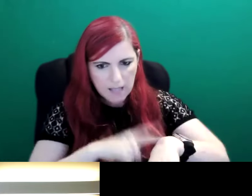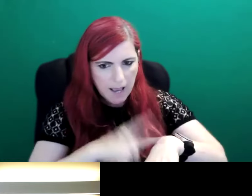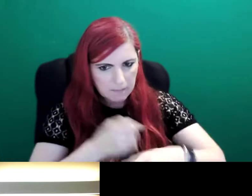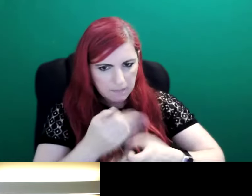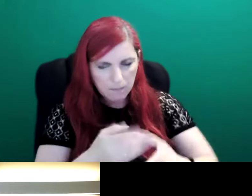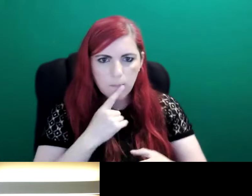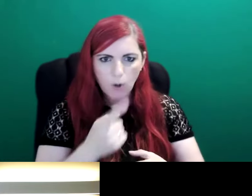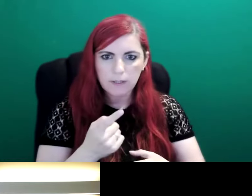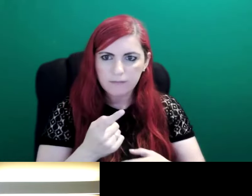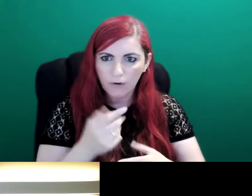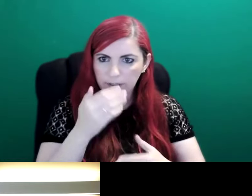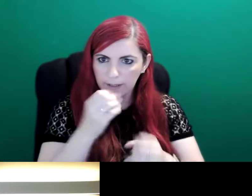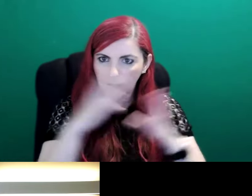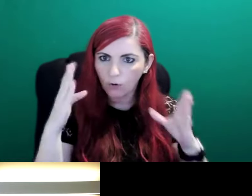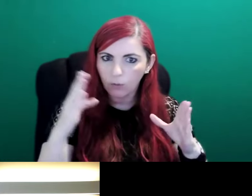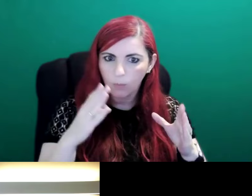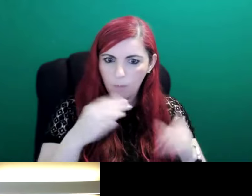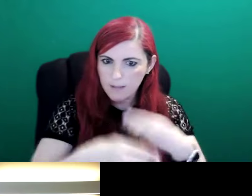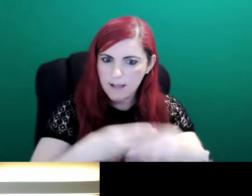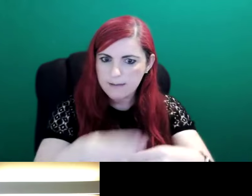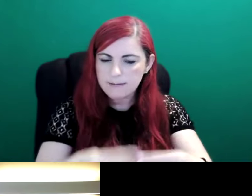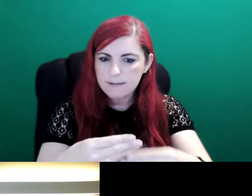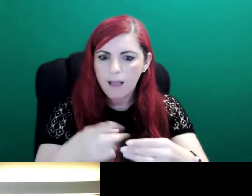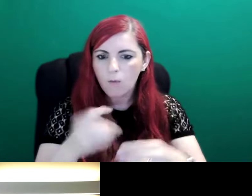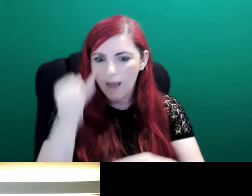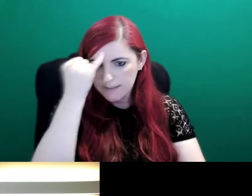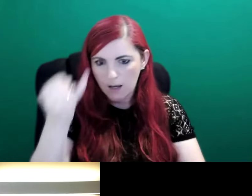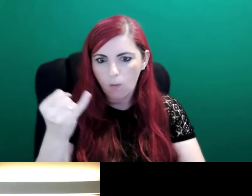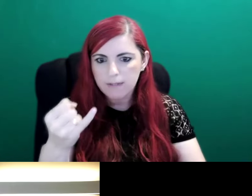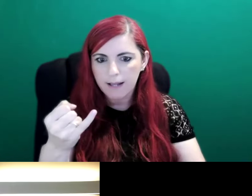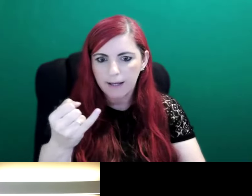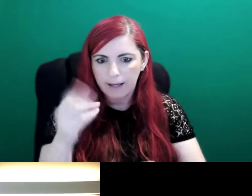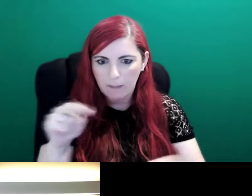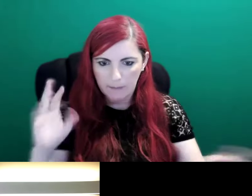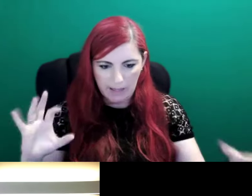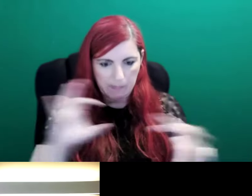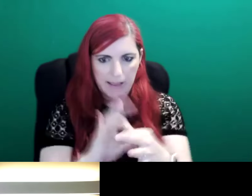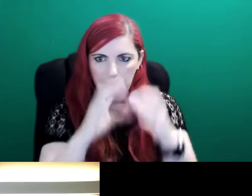it was the whole idea was, it was for it to be applicable and scalable across your